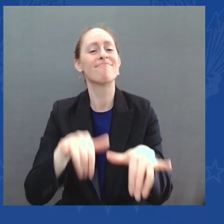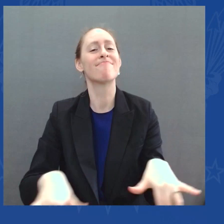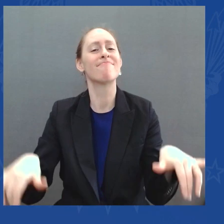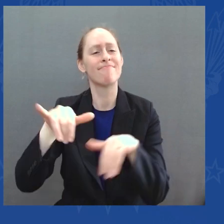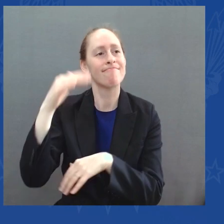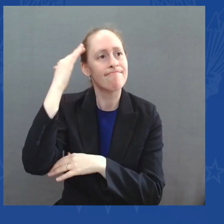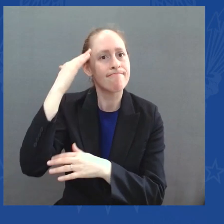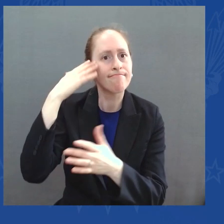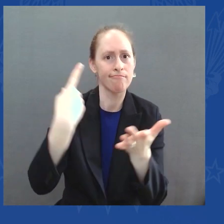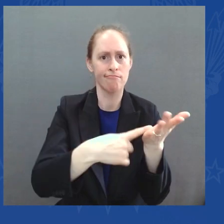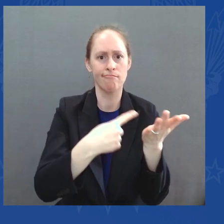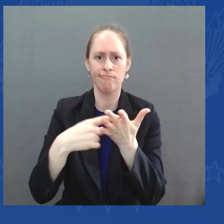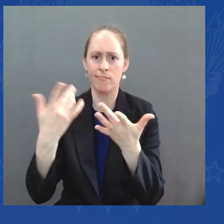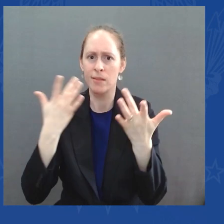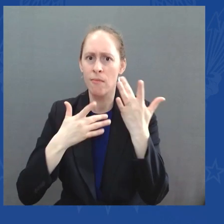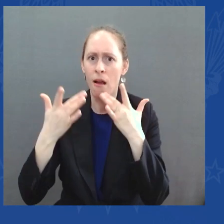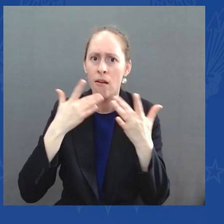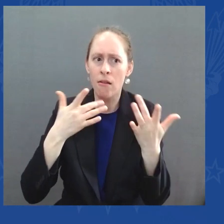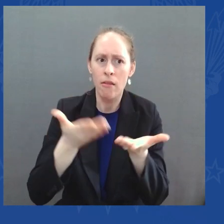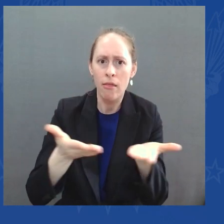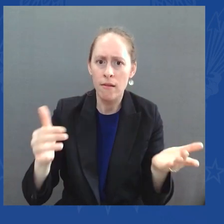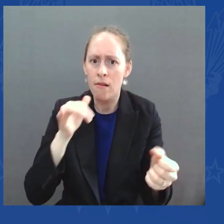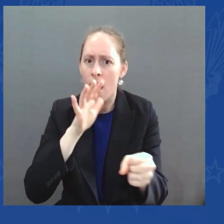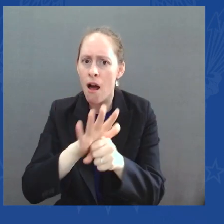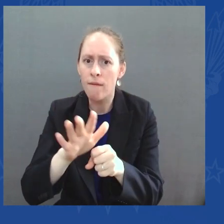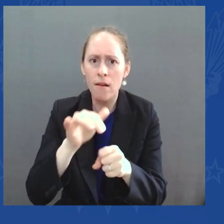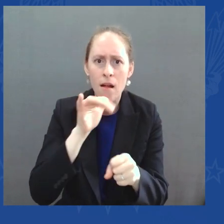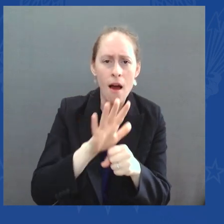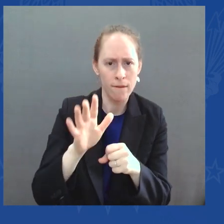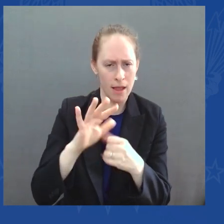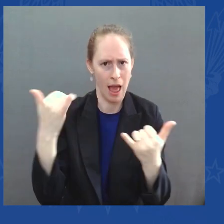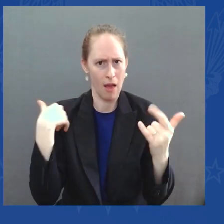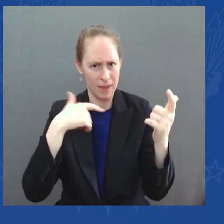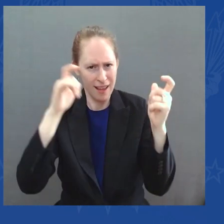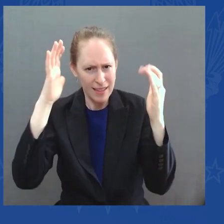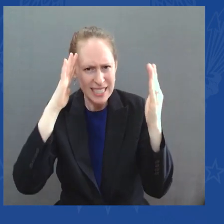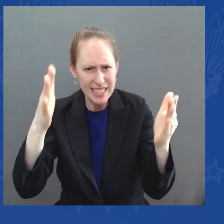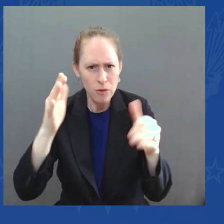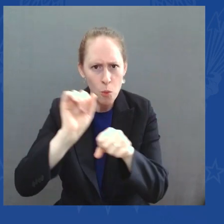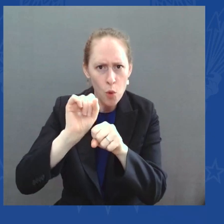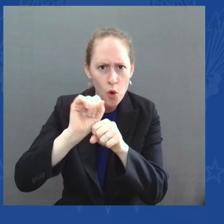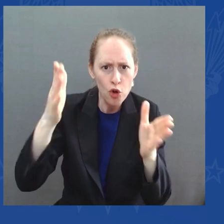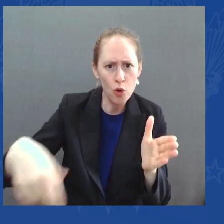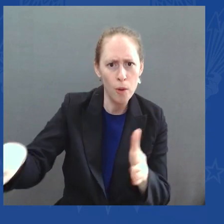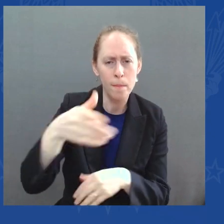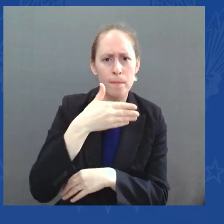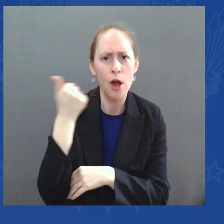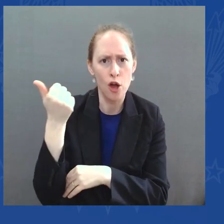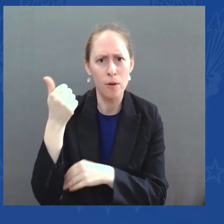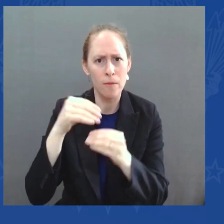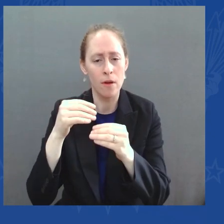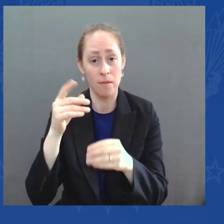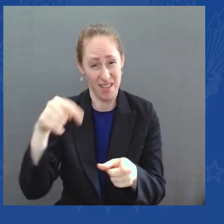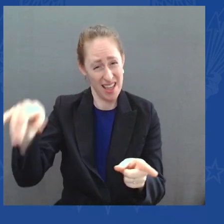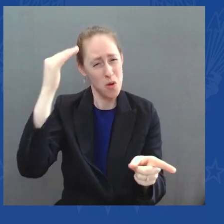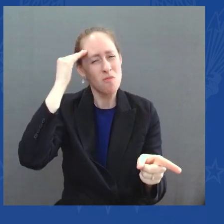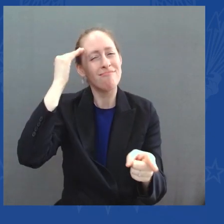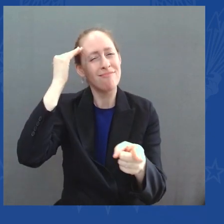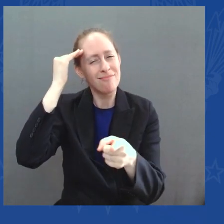In fact, there's nothing new about how much America counts on truckers, but it has become more urgent than ever. Right now, the industry estimates